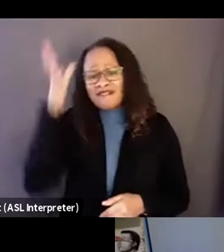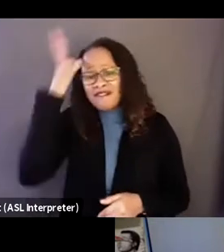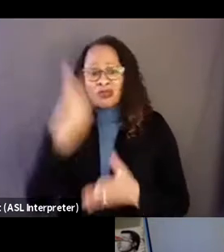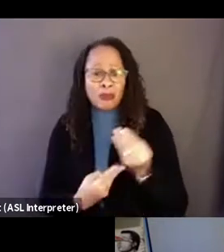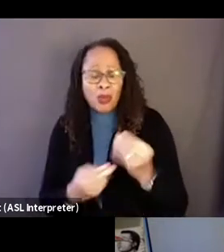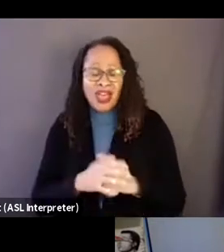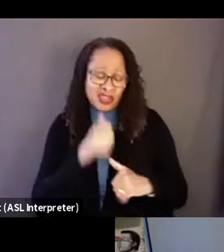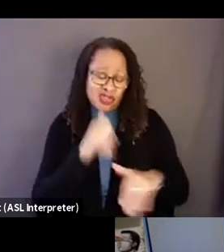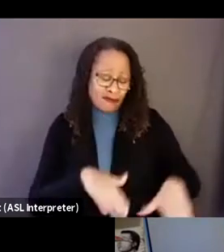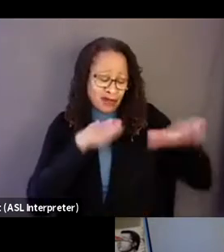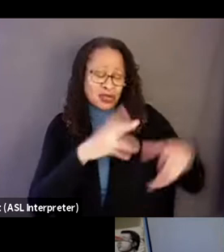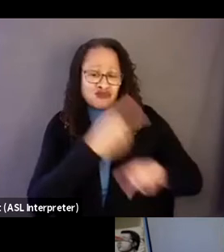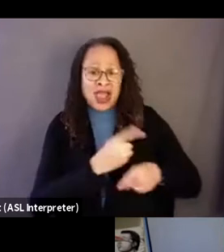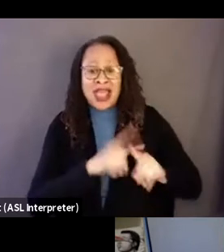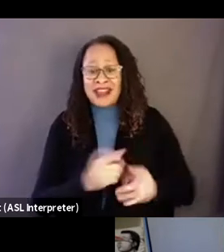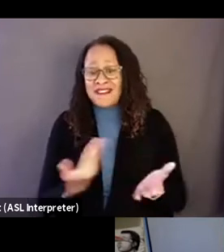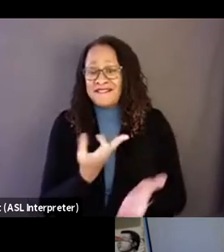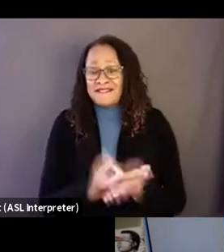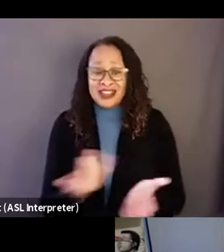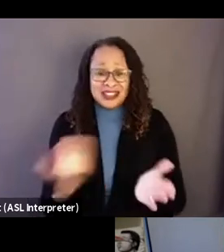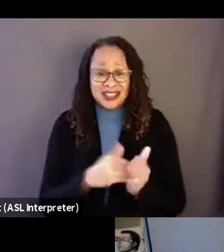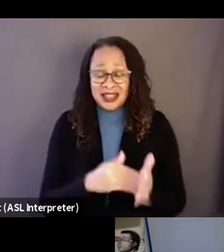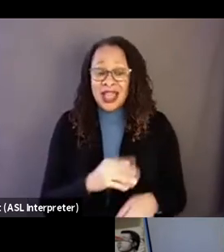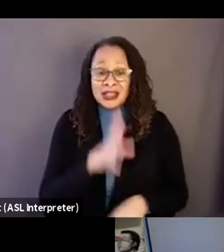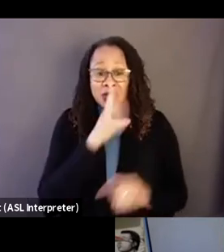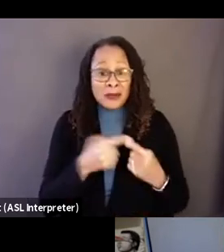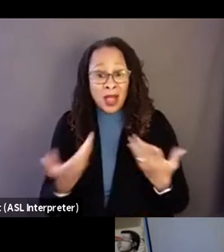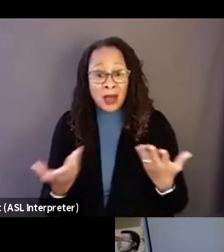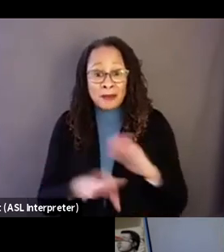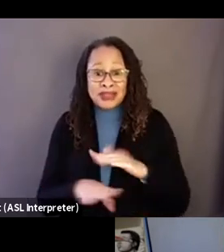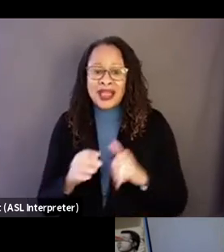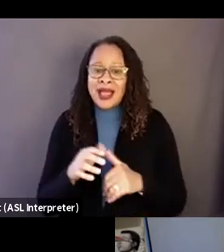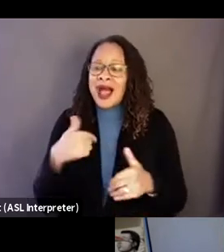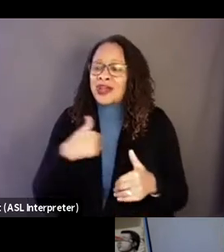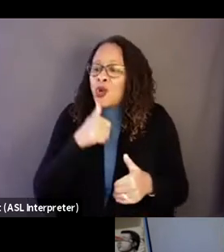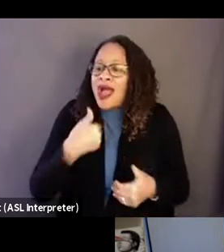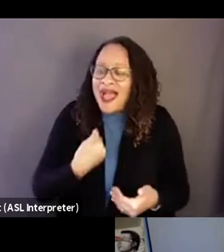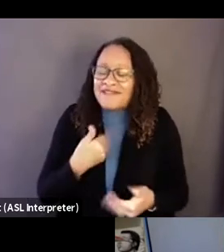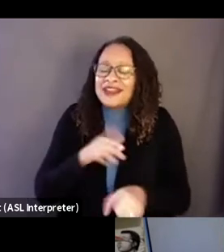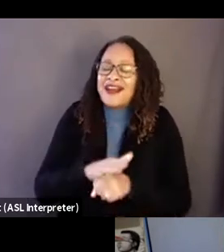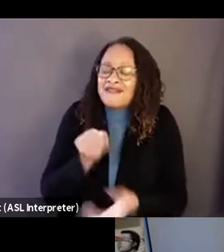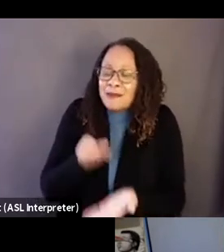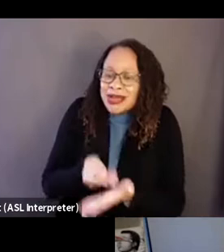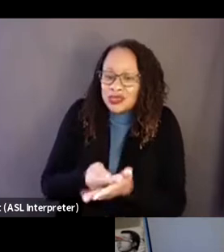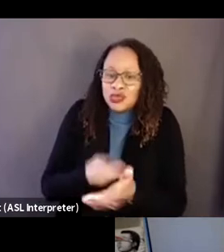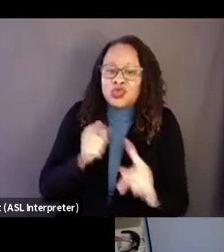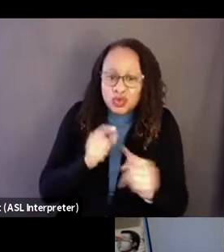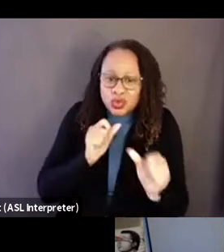When in fact, again, basically what they're talking about, "Well, I'm not making enough that I can stay home." Or, "Not that I can't stay home,